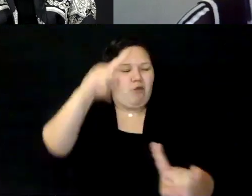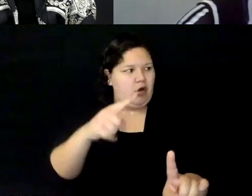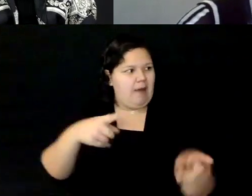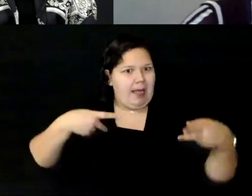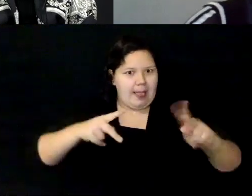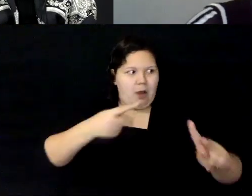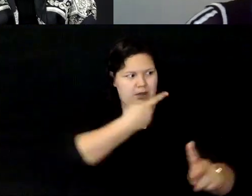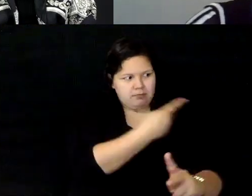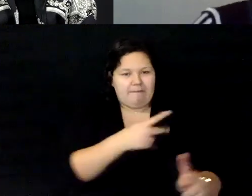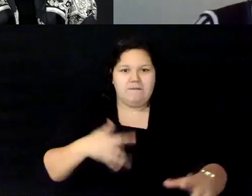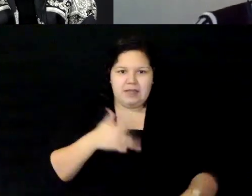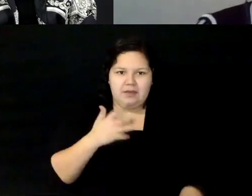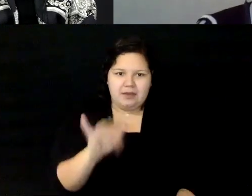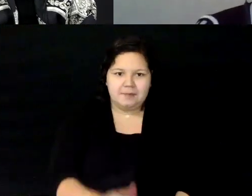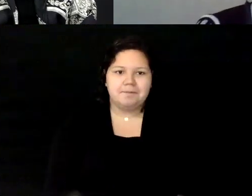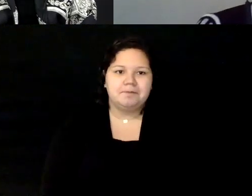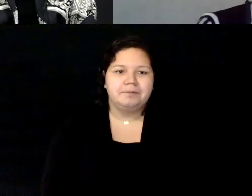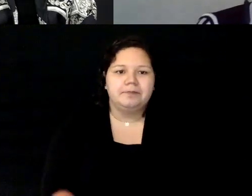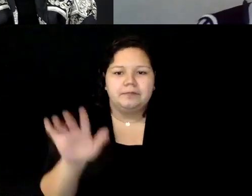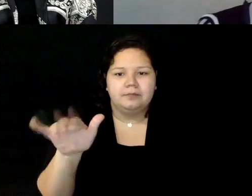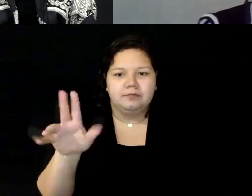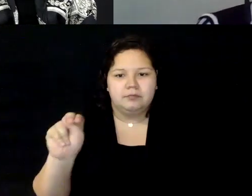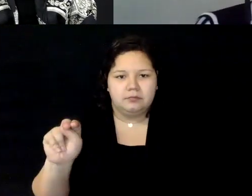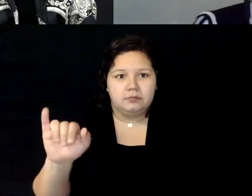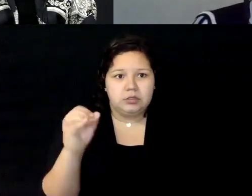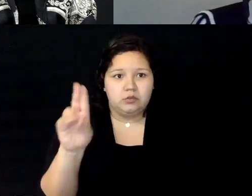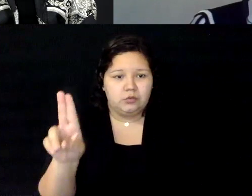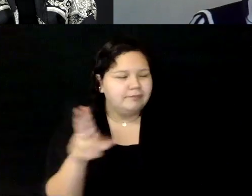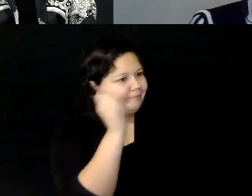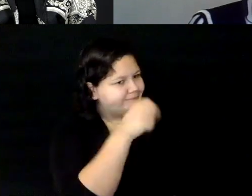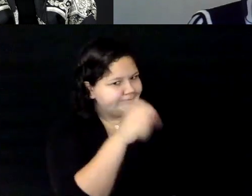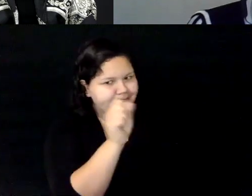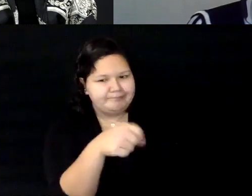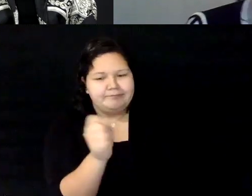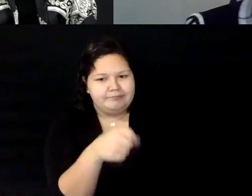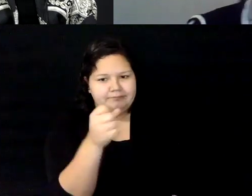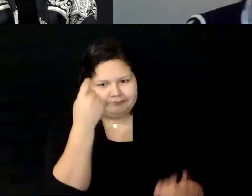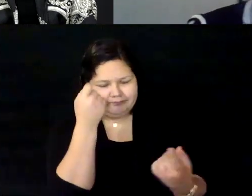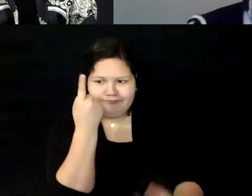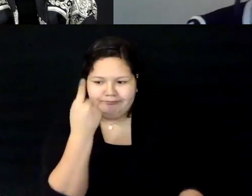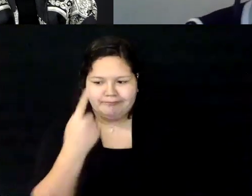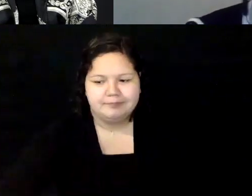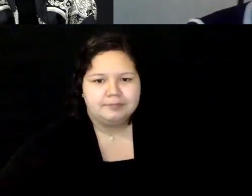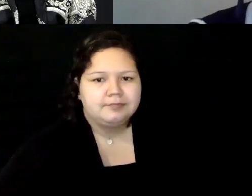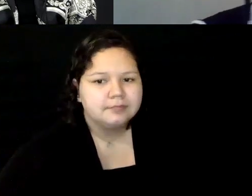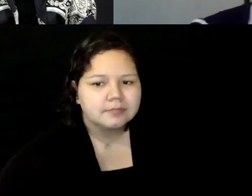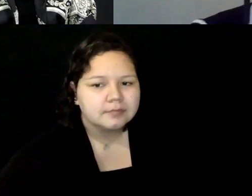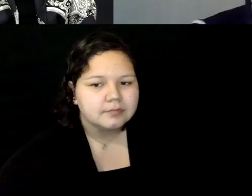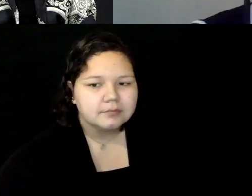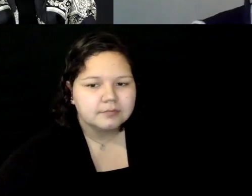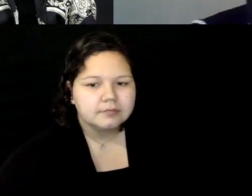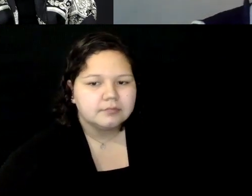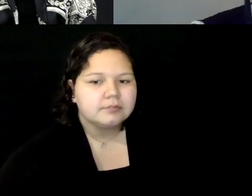Yeah, absolutely. And I think that, I think for me what is most powerful about this exhibition